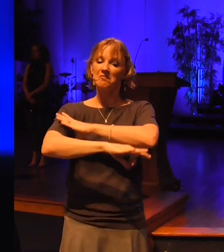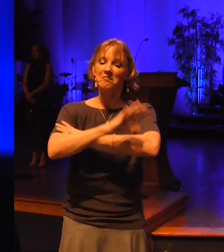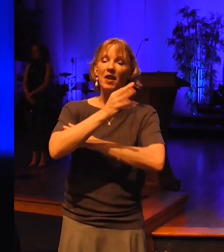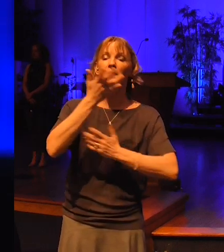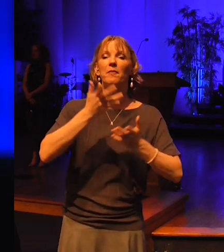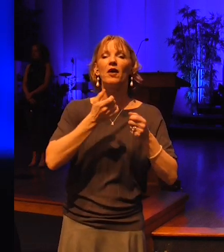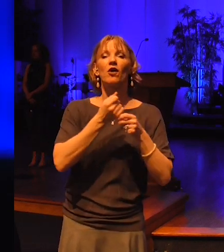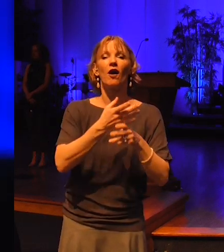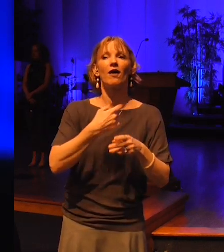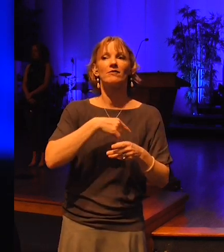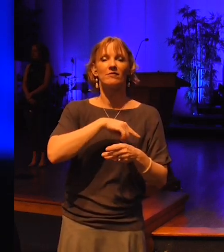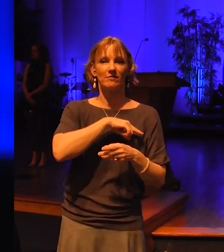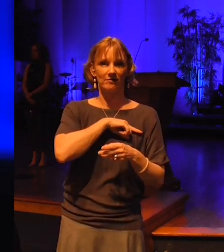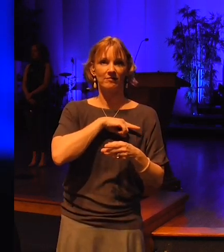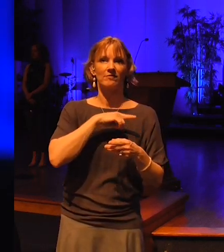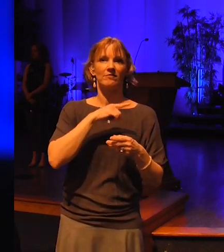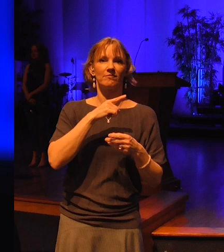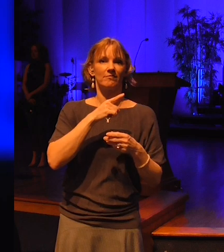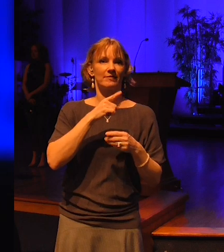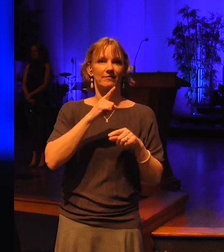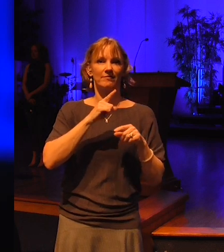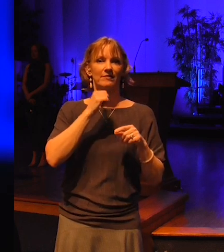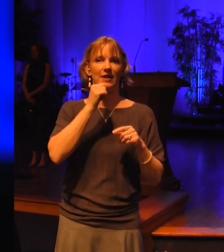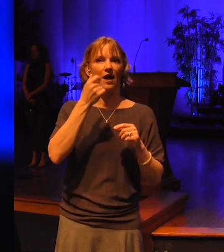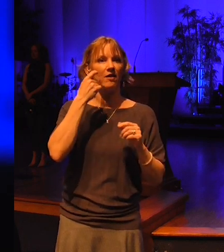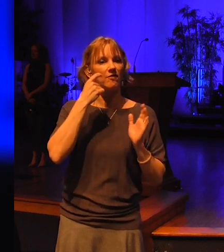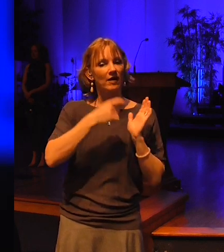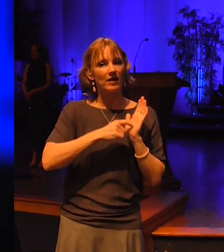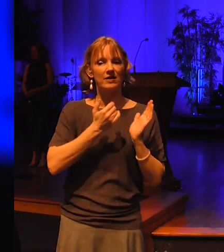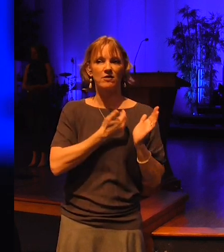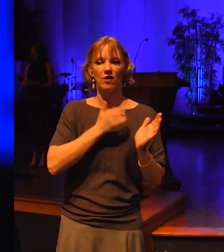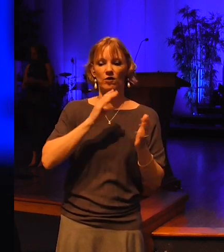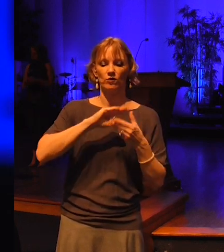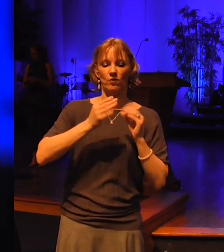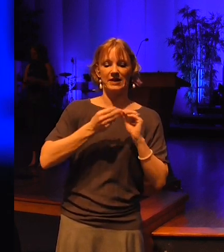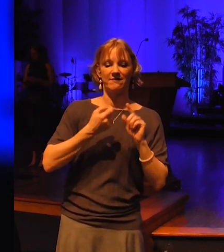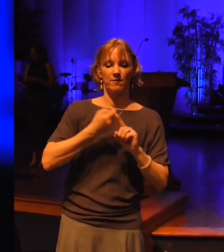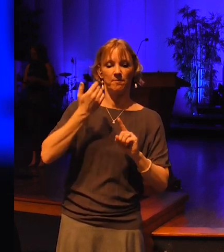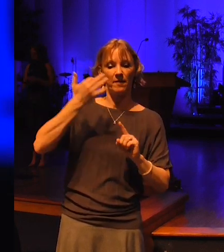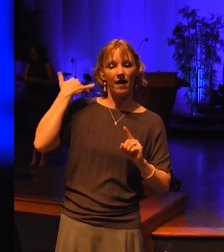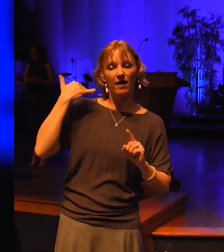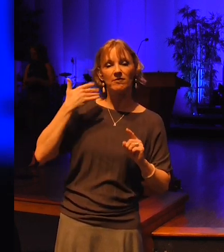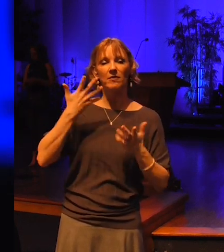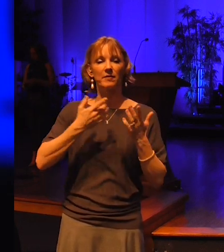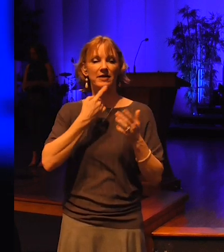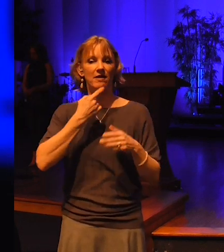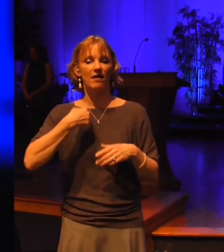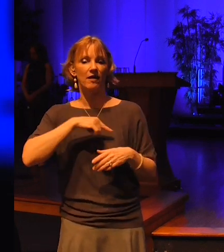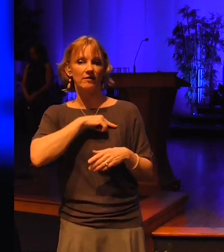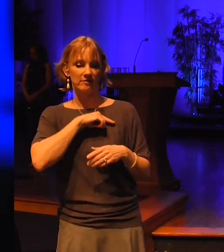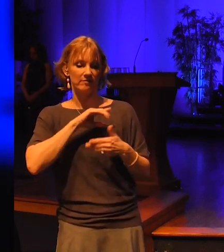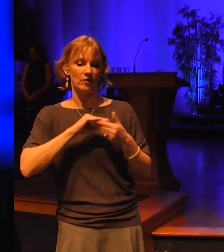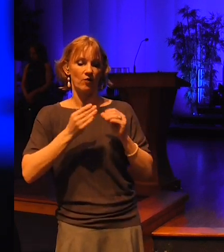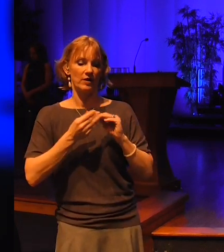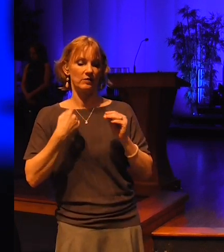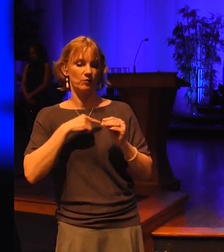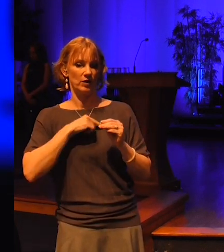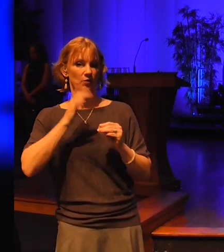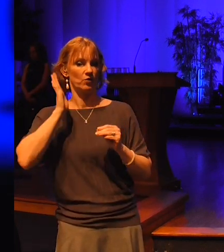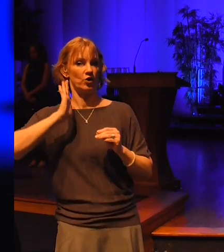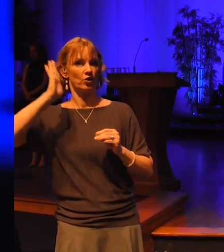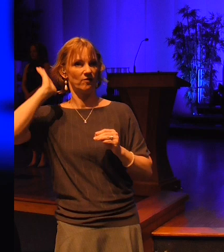stories it may tell us that who we used to be is no longer needed for who we are called to be now